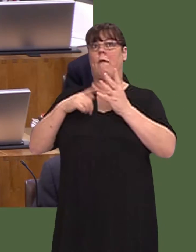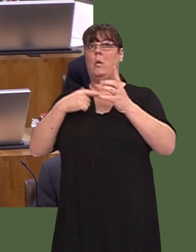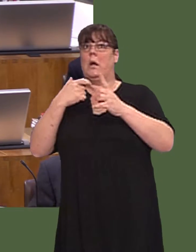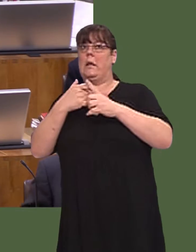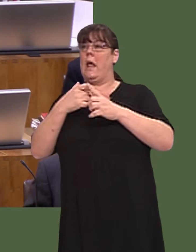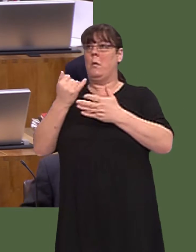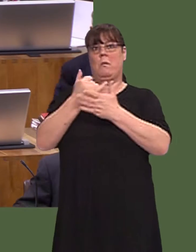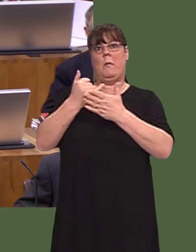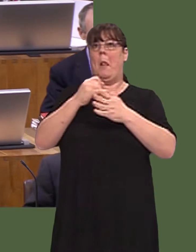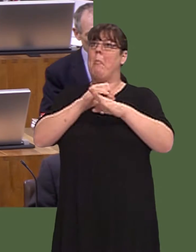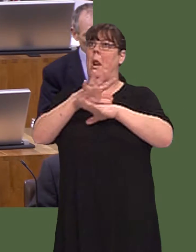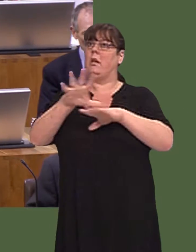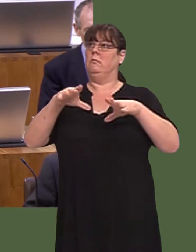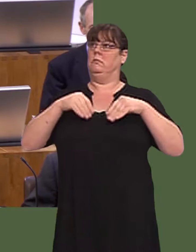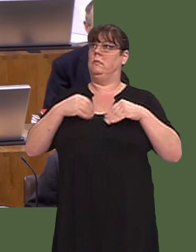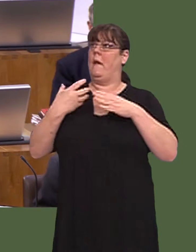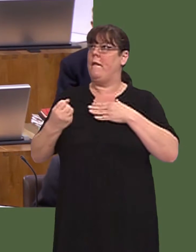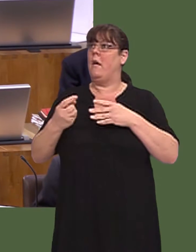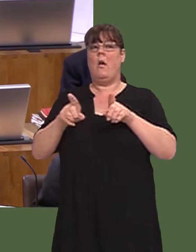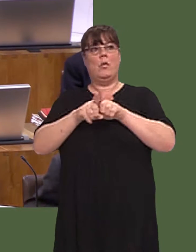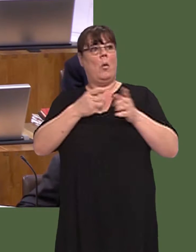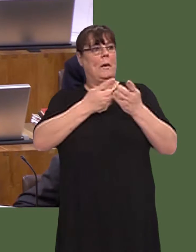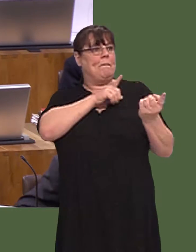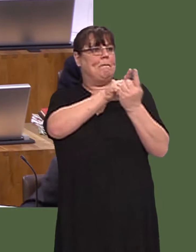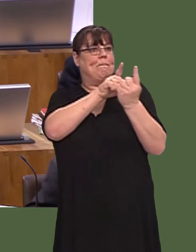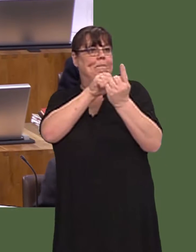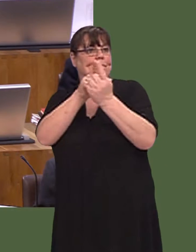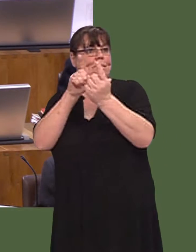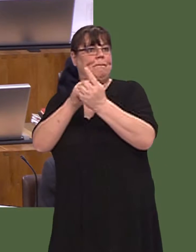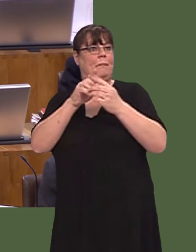Heís also heard at first hand the views of affected individuals and their families, and